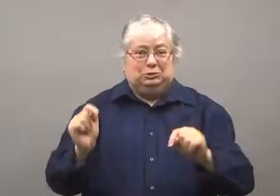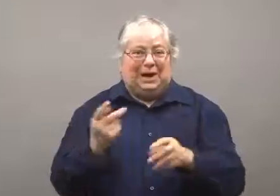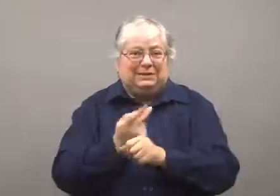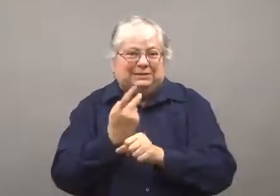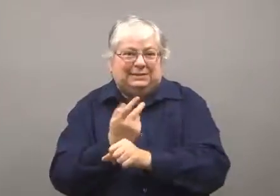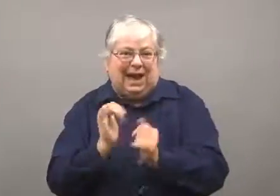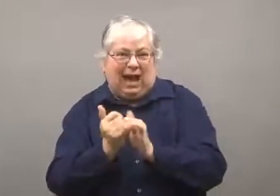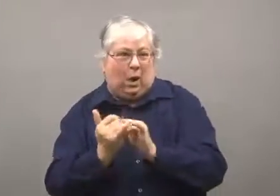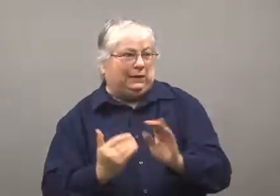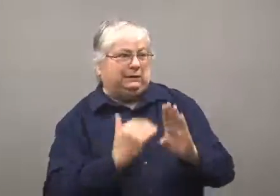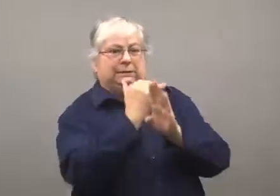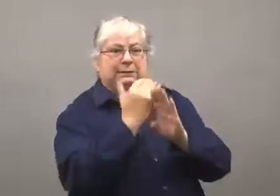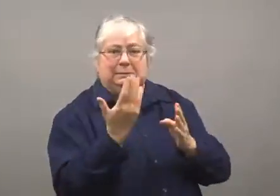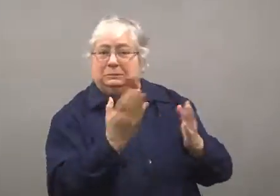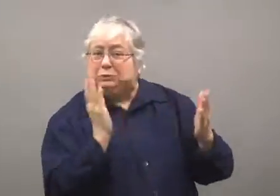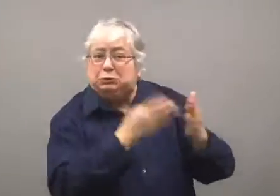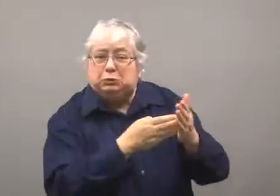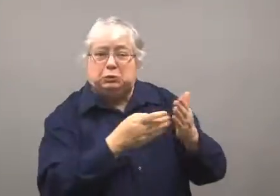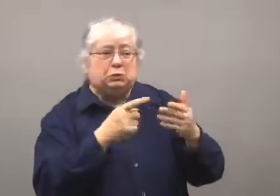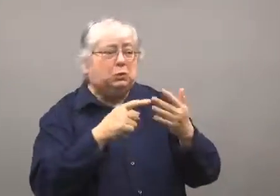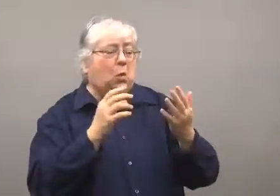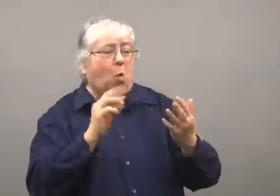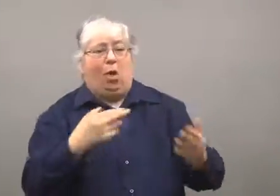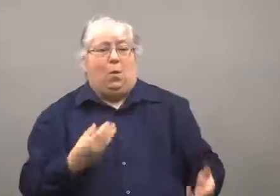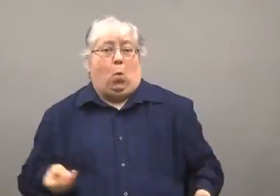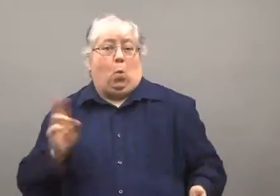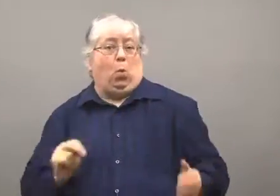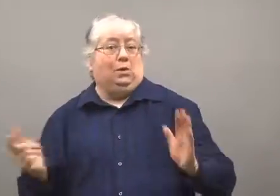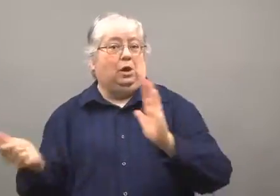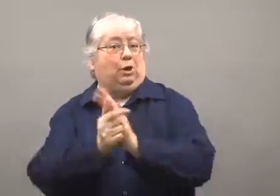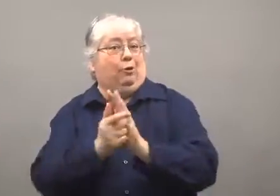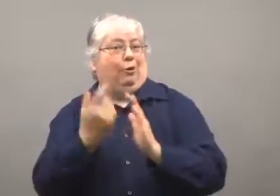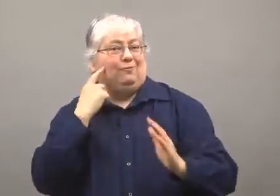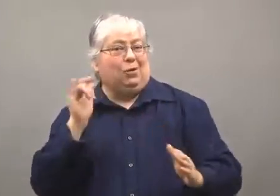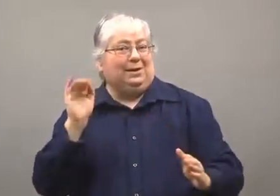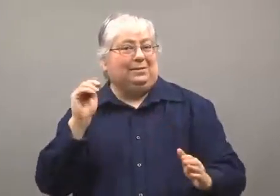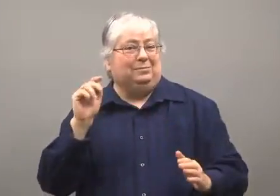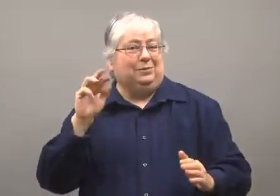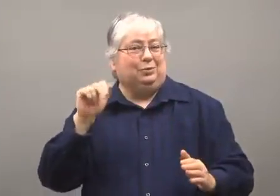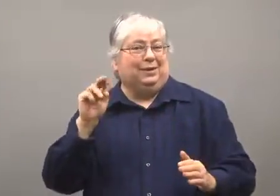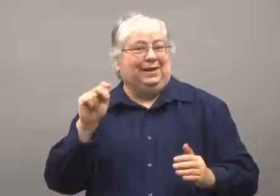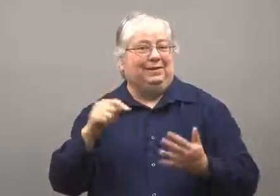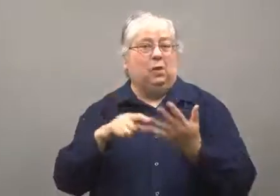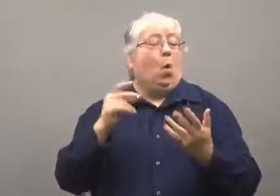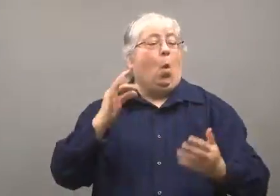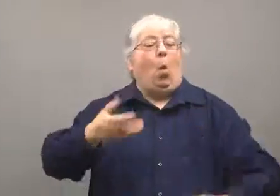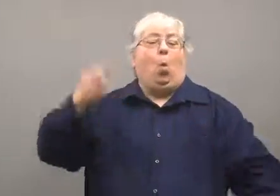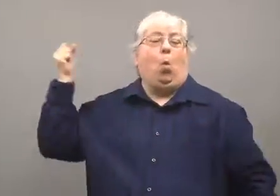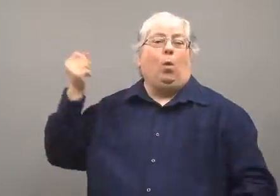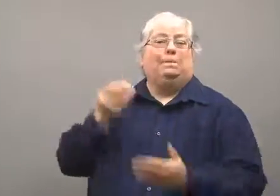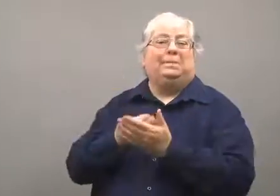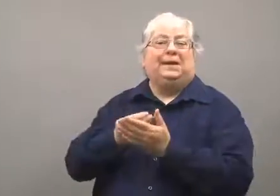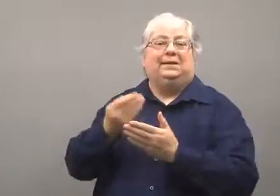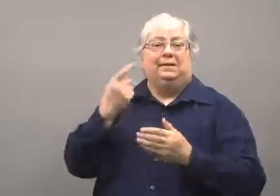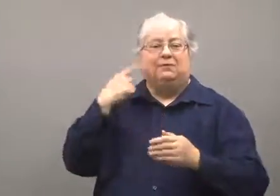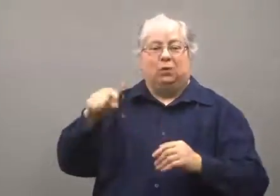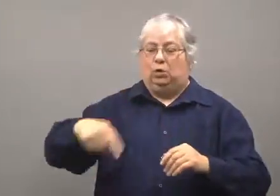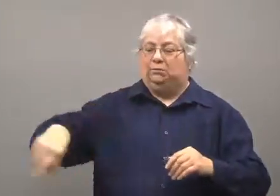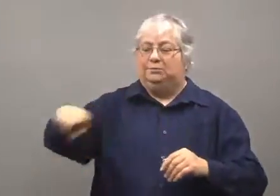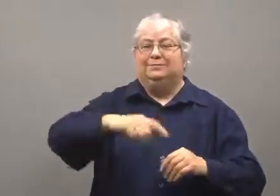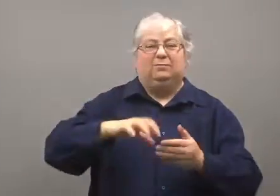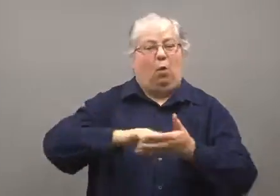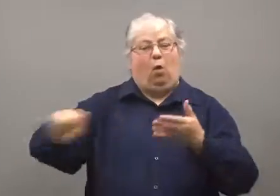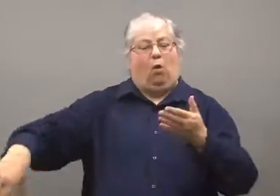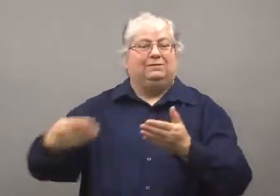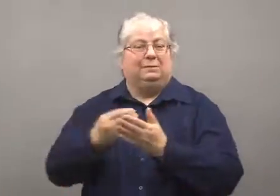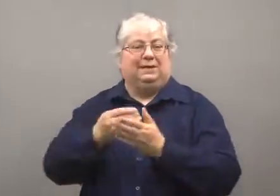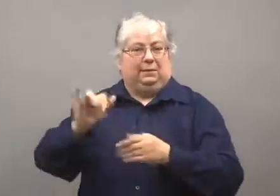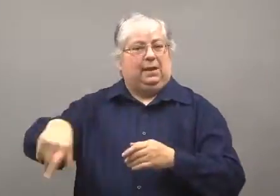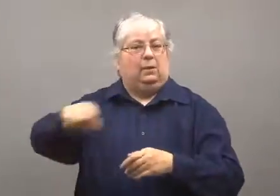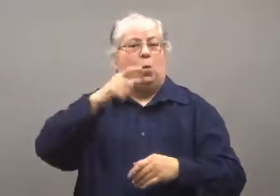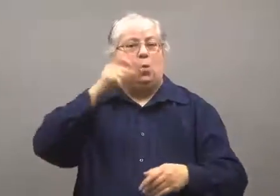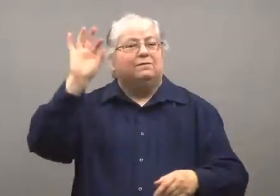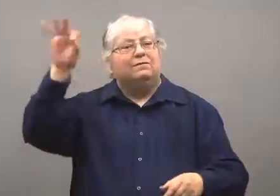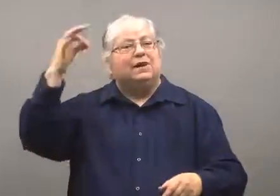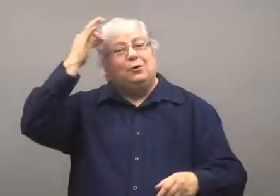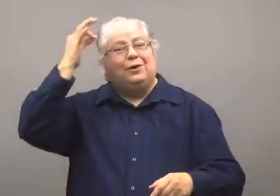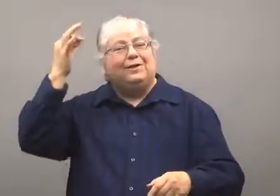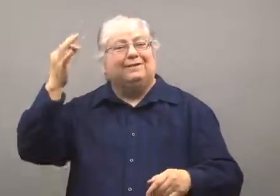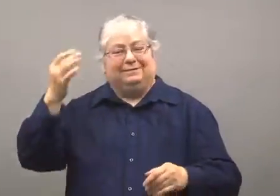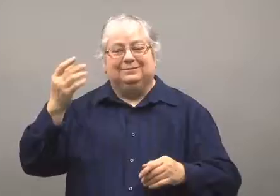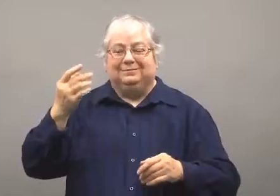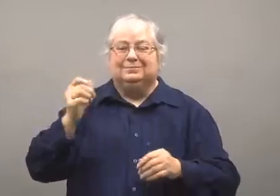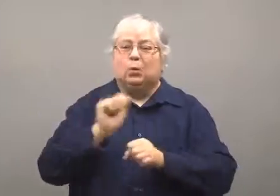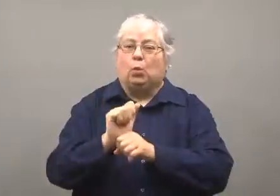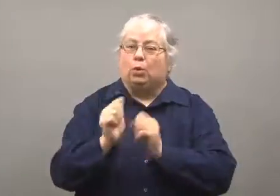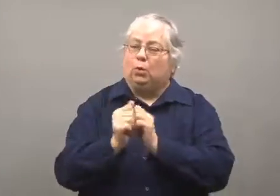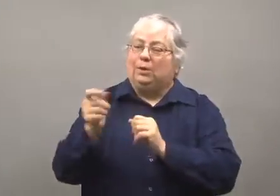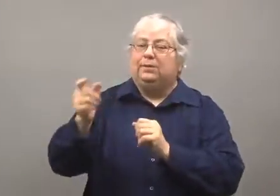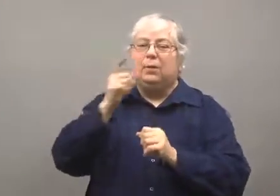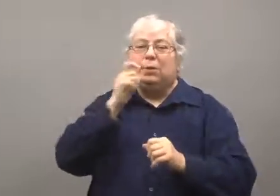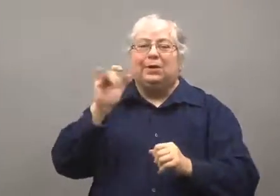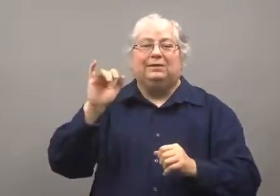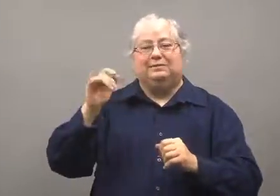with a way to head it off, perhaps suing him, passing their own law, or